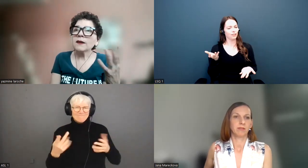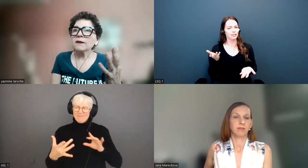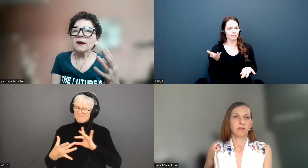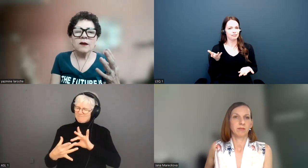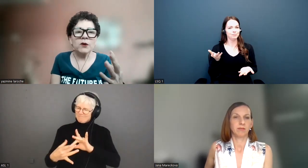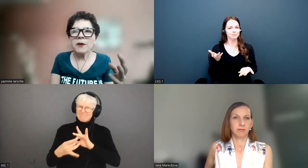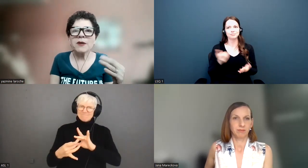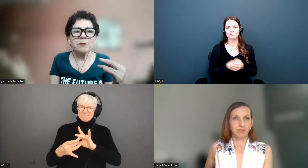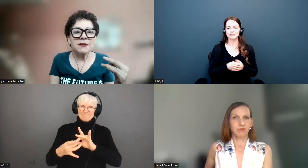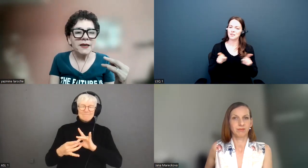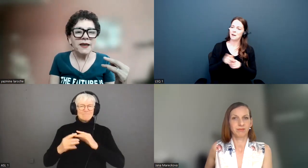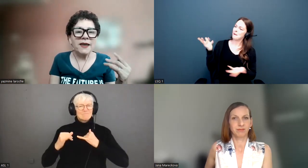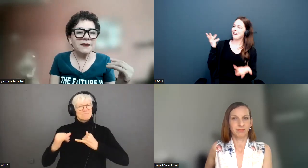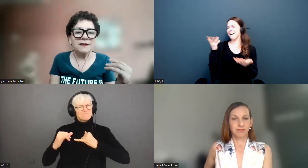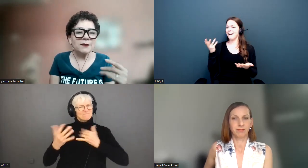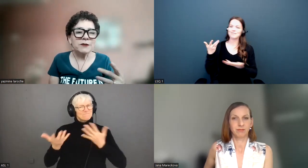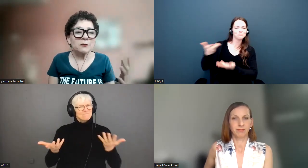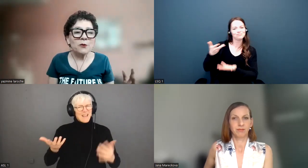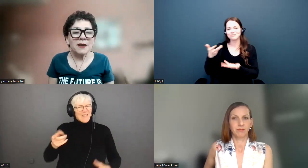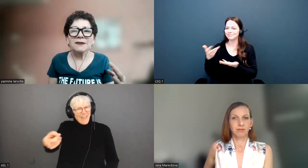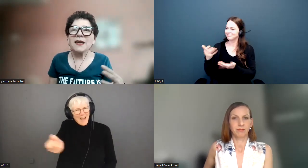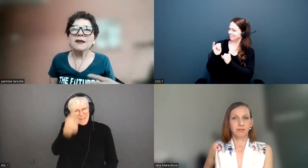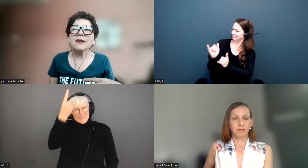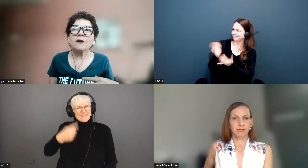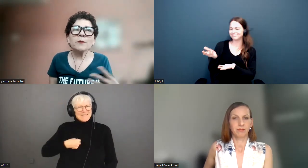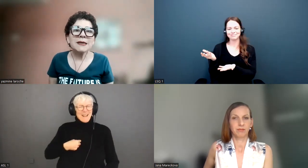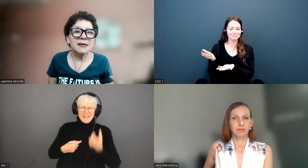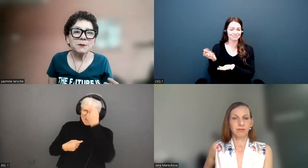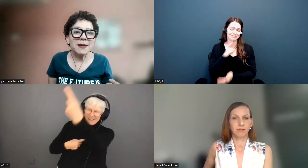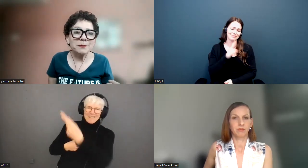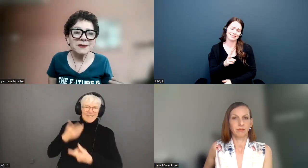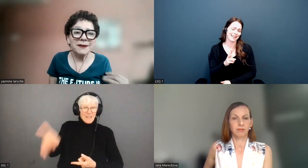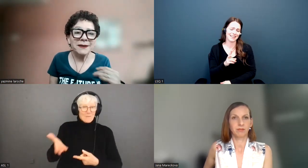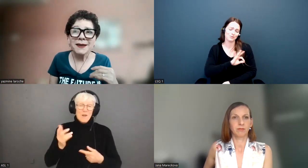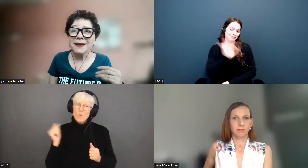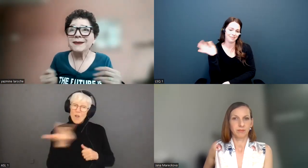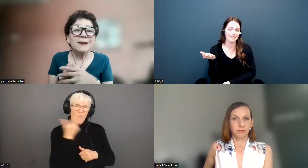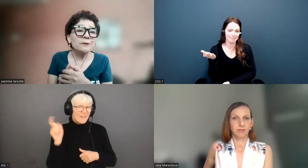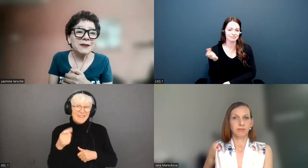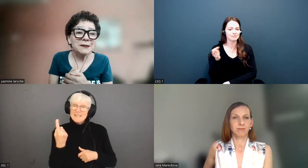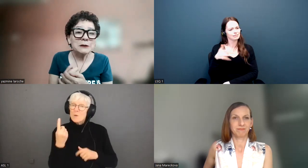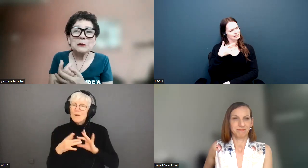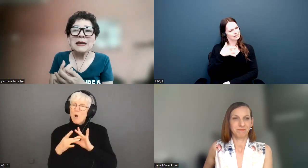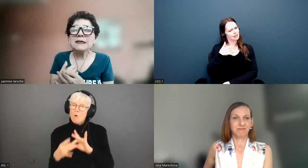one of my peeps and it was so great and I think everybody needs beats I really do and